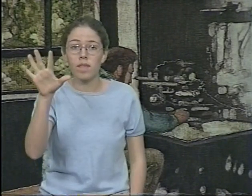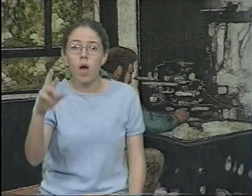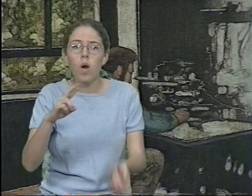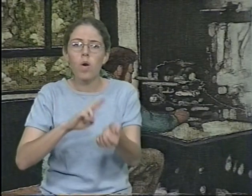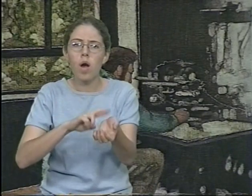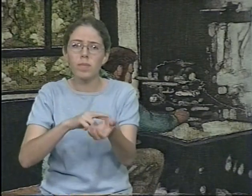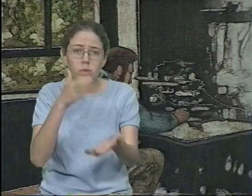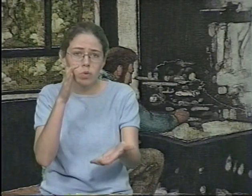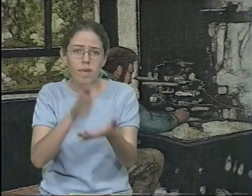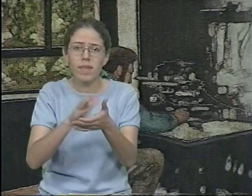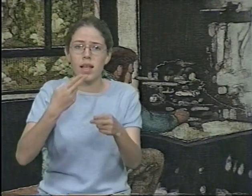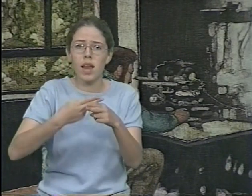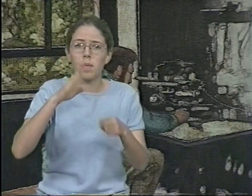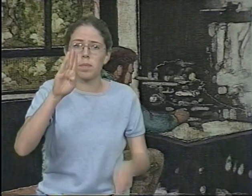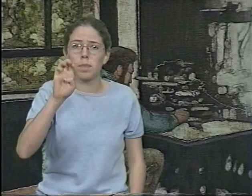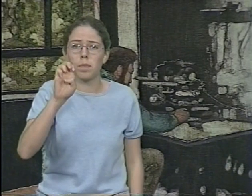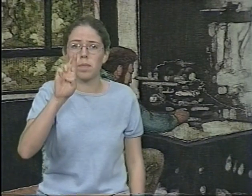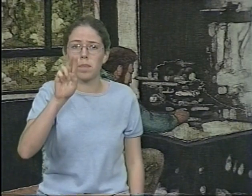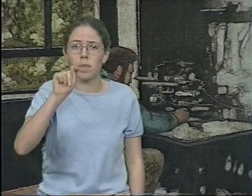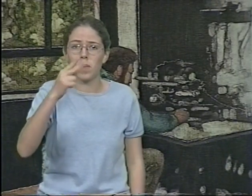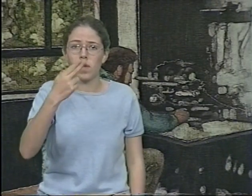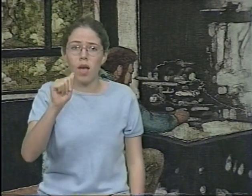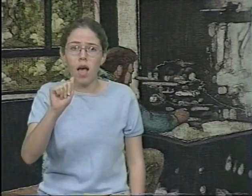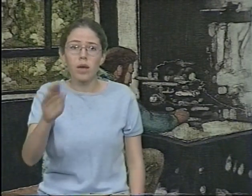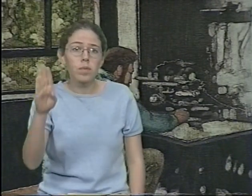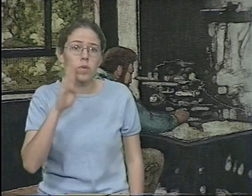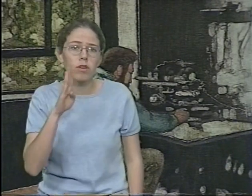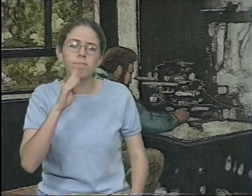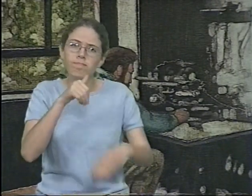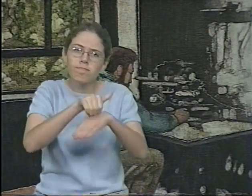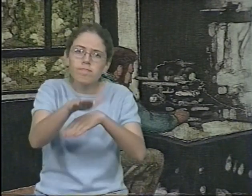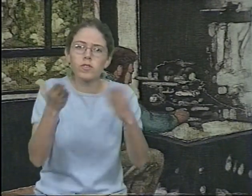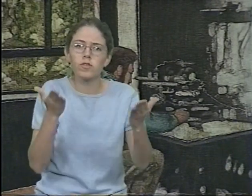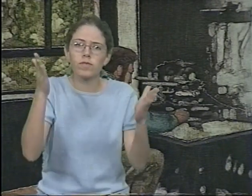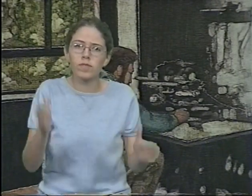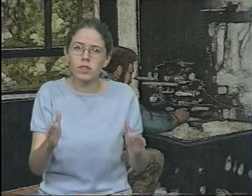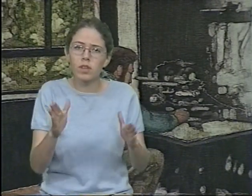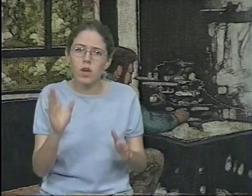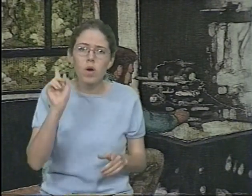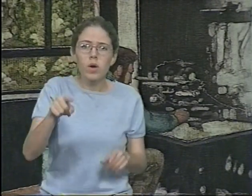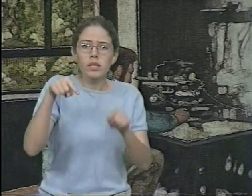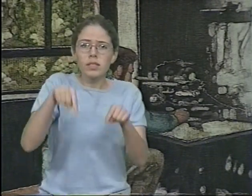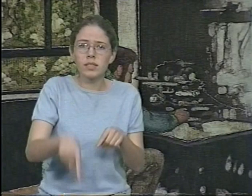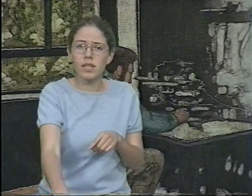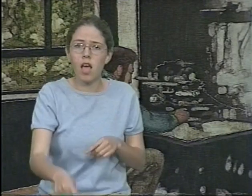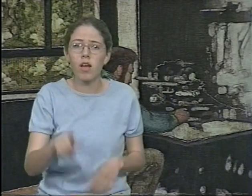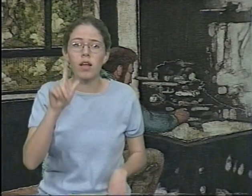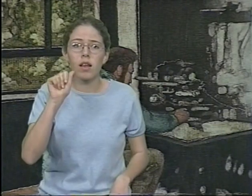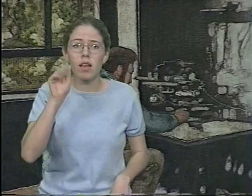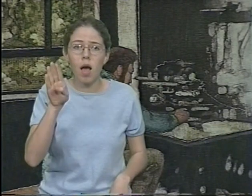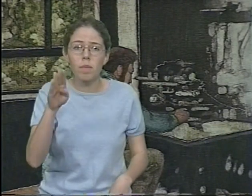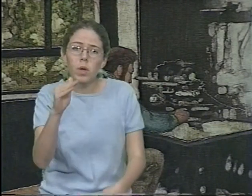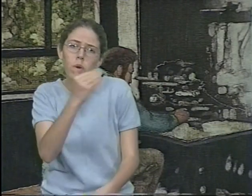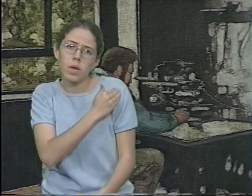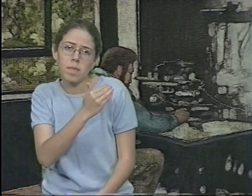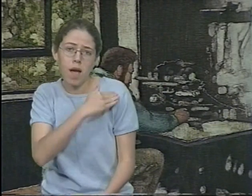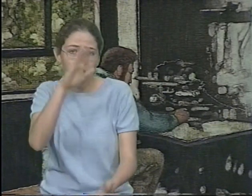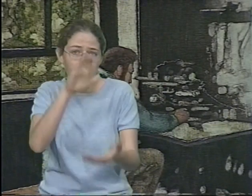their servant downstairs to the laboratory to remind her husband that supper was ready.